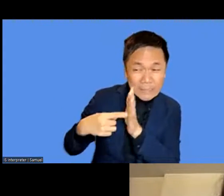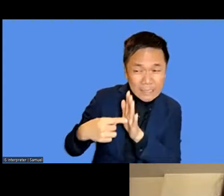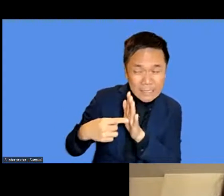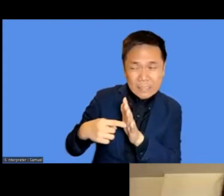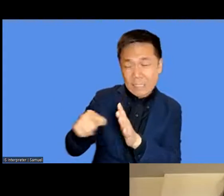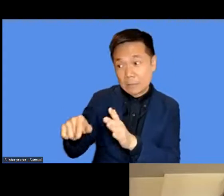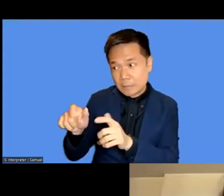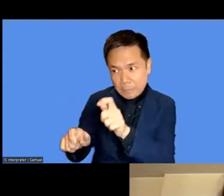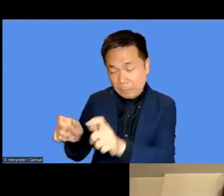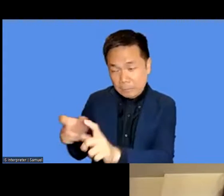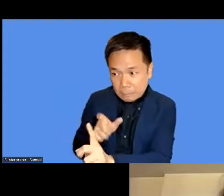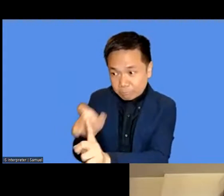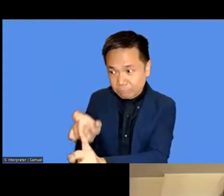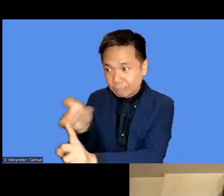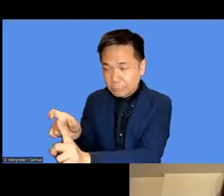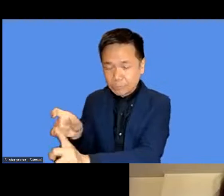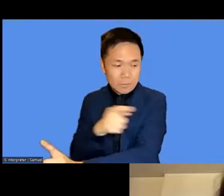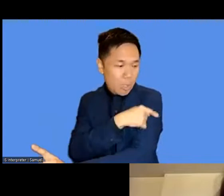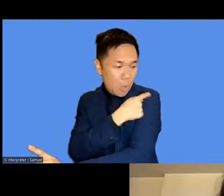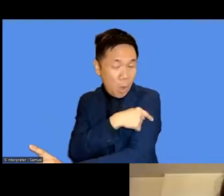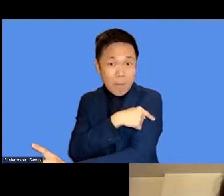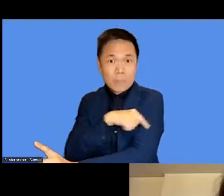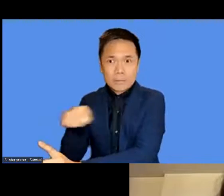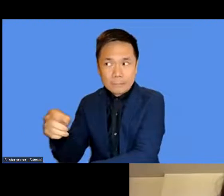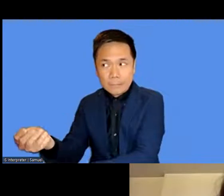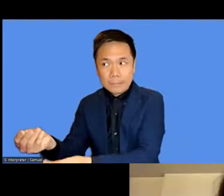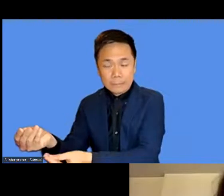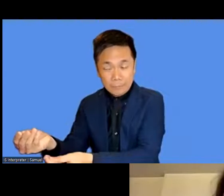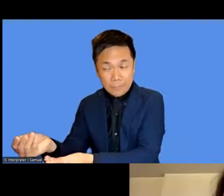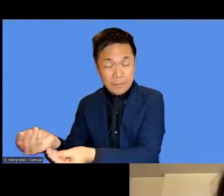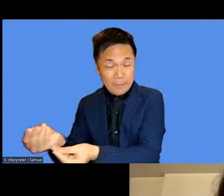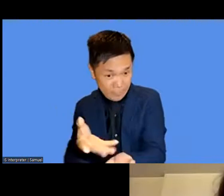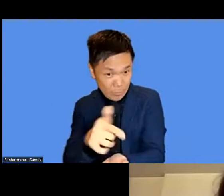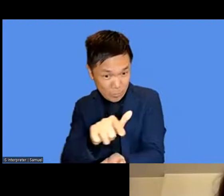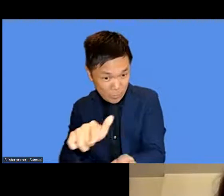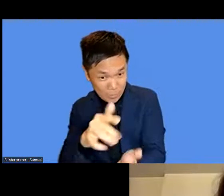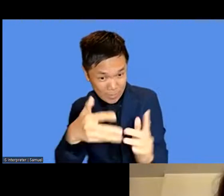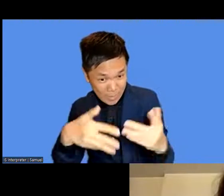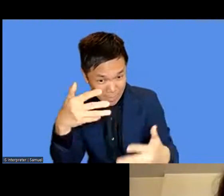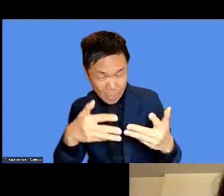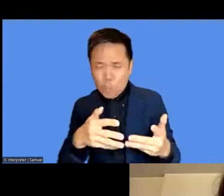and they are providing data of abuse, for example, we have an extra layer of responsibility